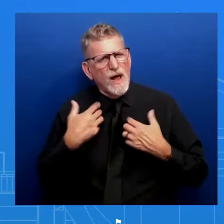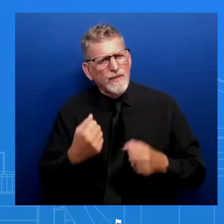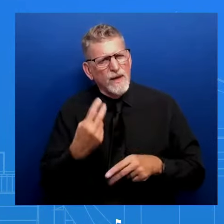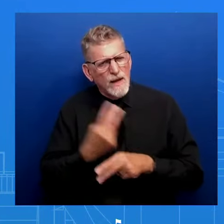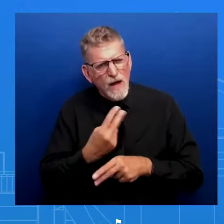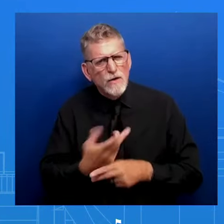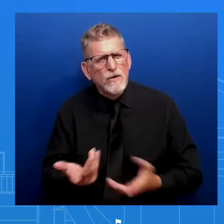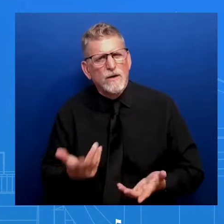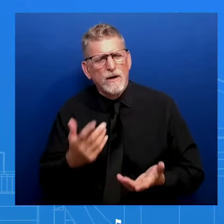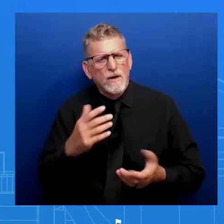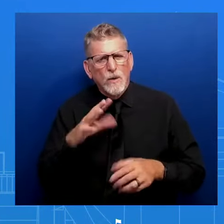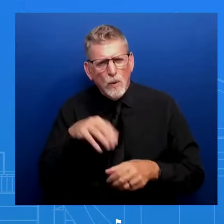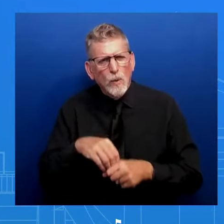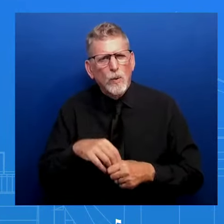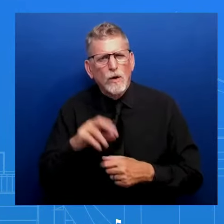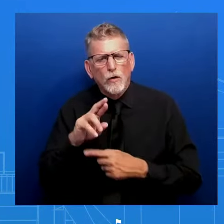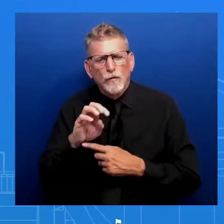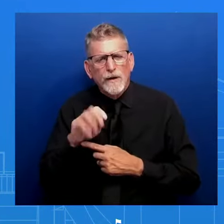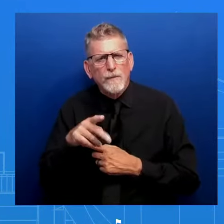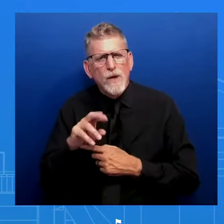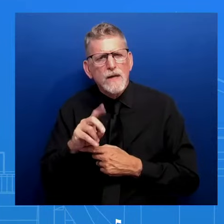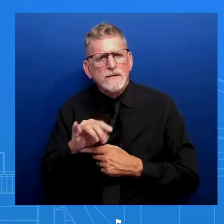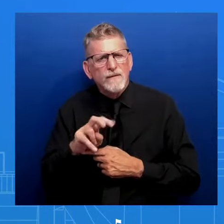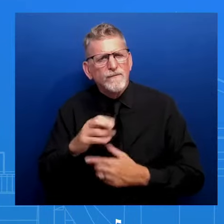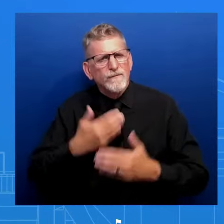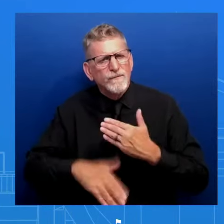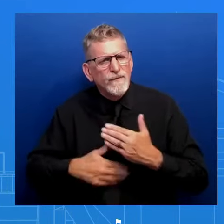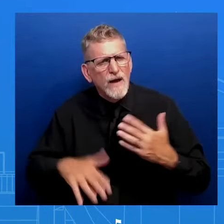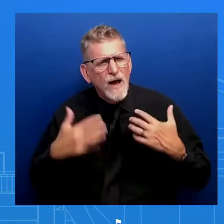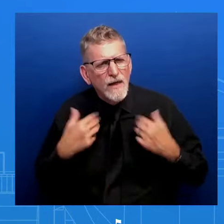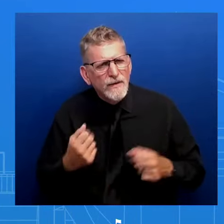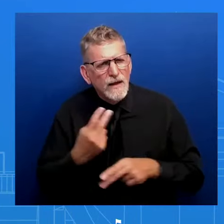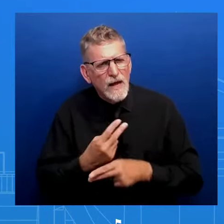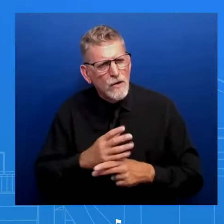The military has an obligation to make sure you get that healthcare.